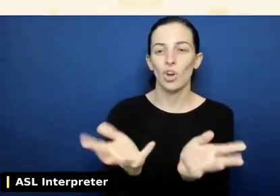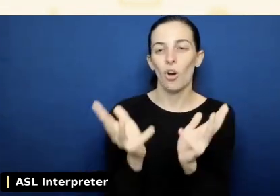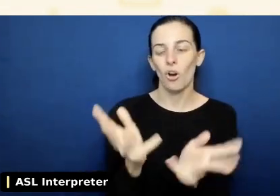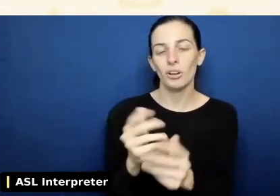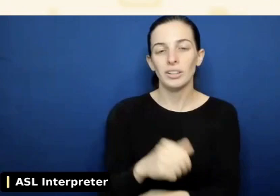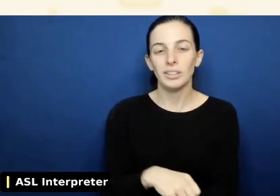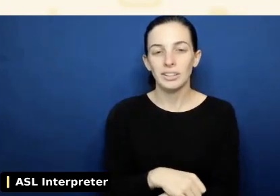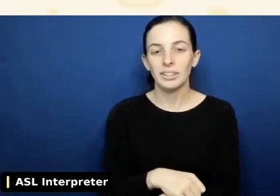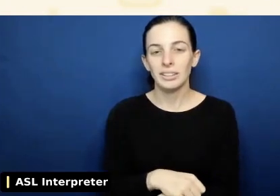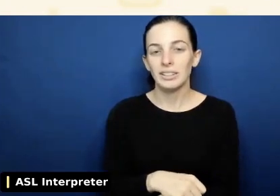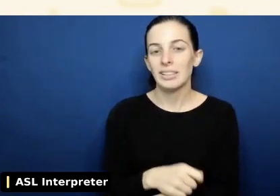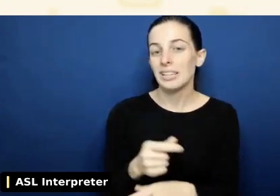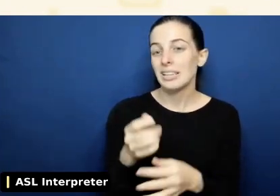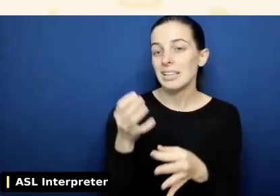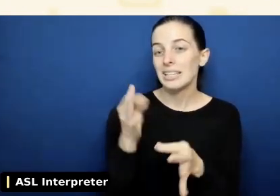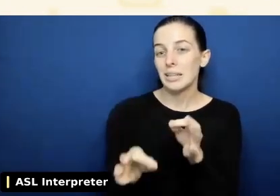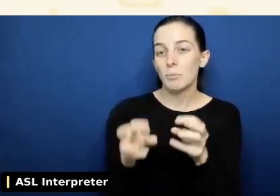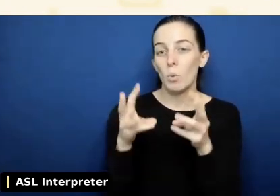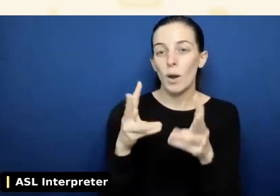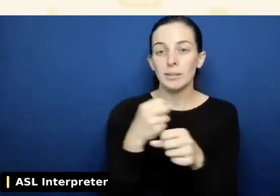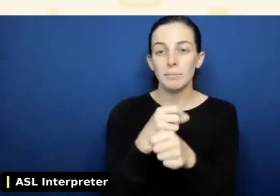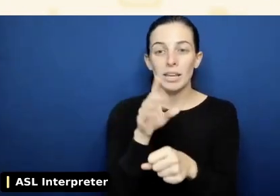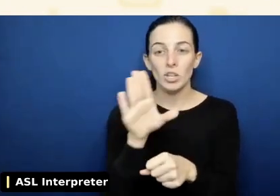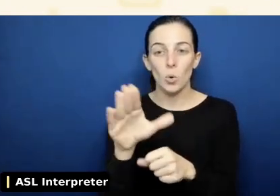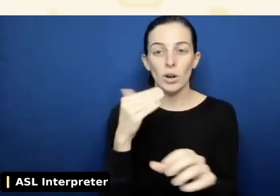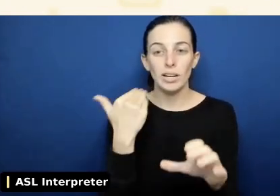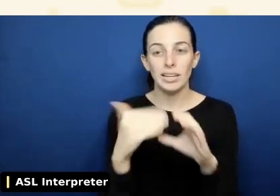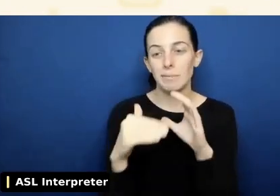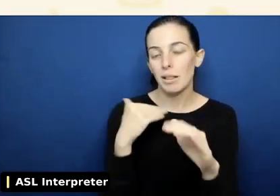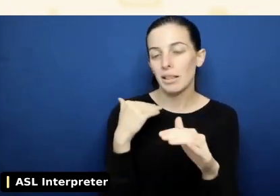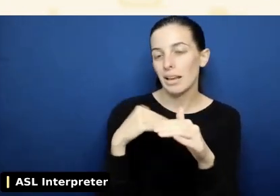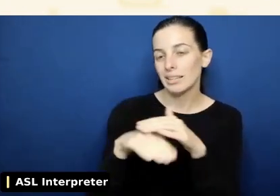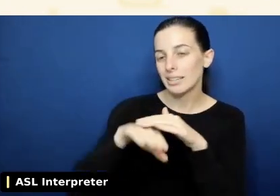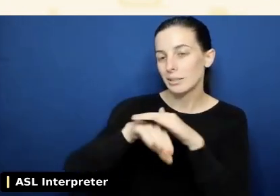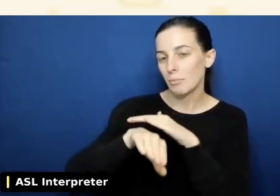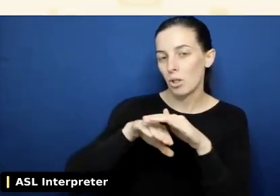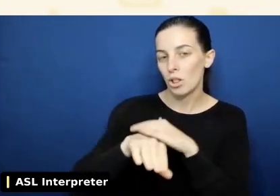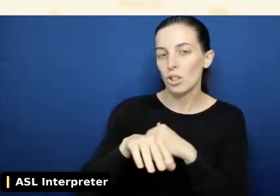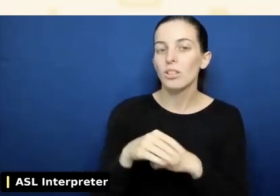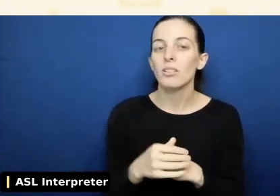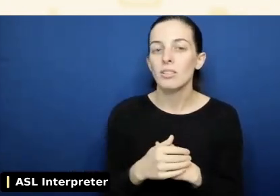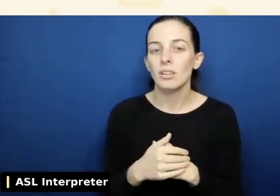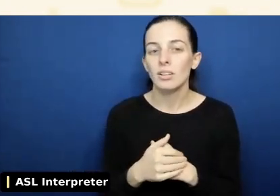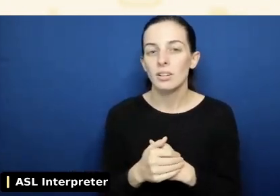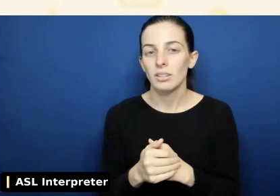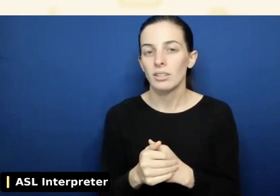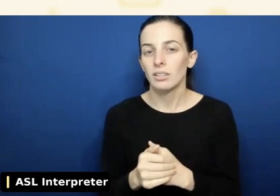to Make Your Email Accessible, with Gerson Lacdao at 08:00 UTC.